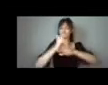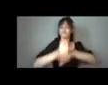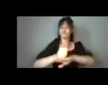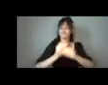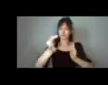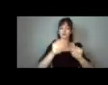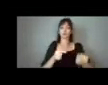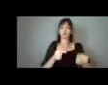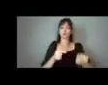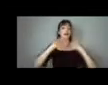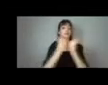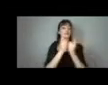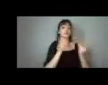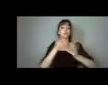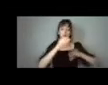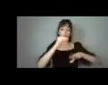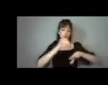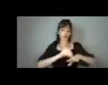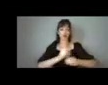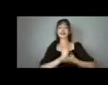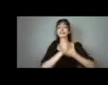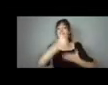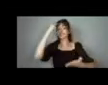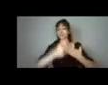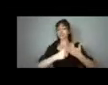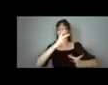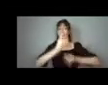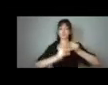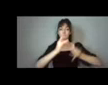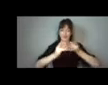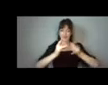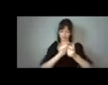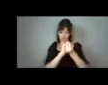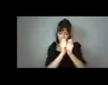on an assisted decision making capacity amendment bill which will address a number